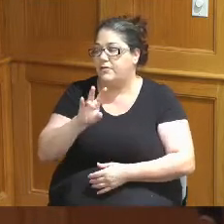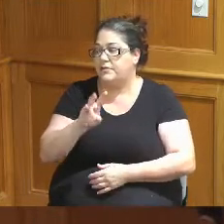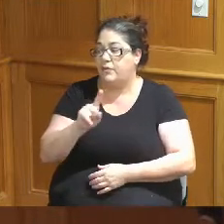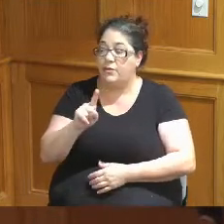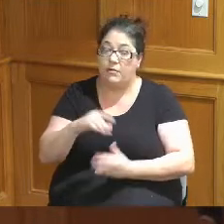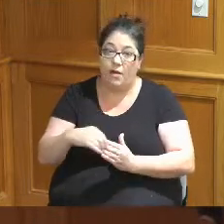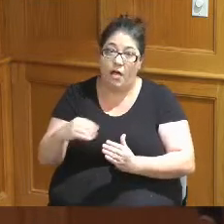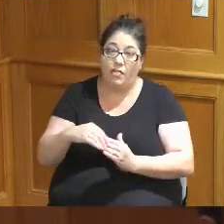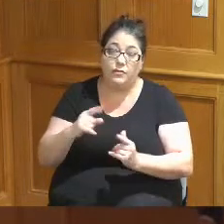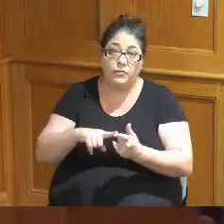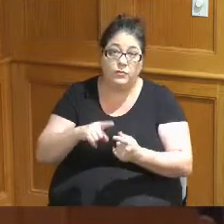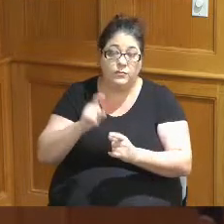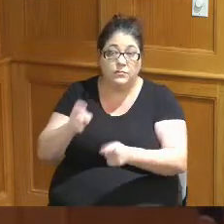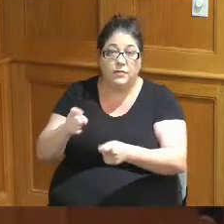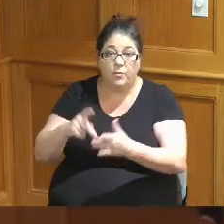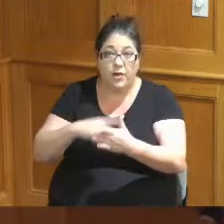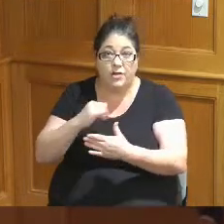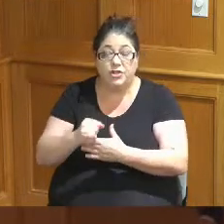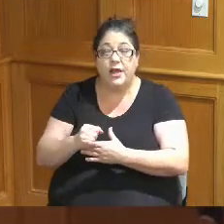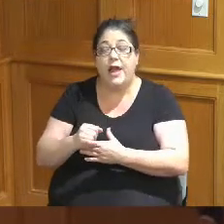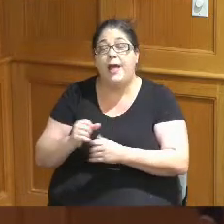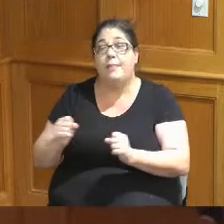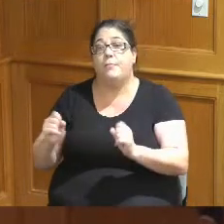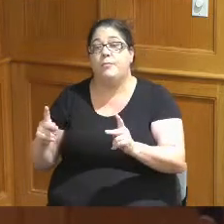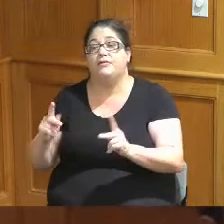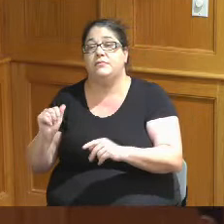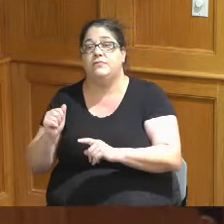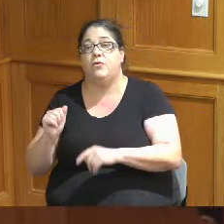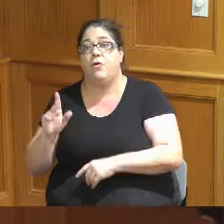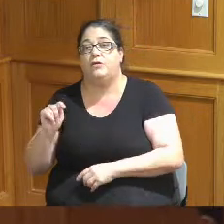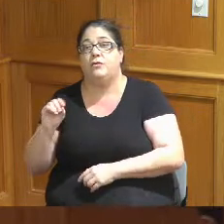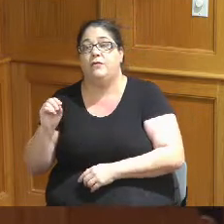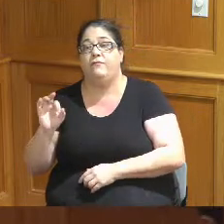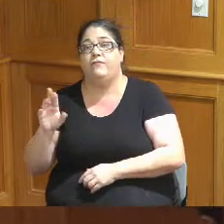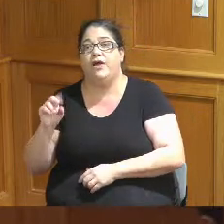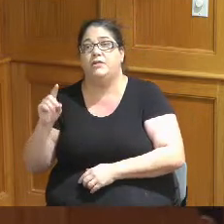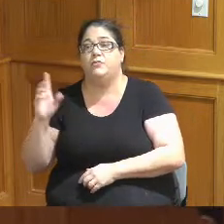toward the project and the permissive Auto funds of the Engineers will be supplying the balance of